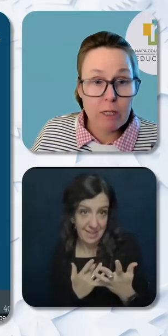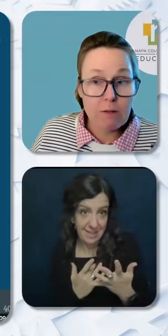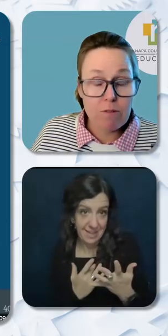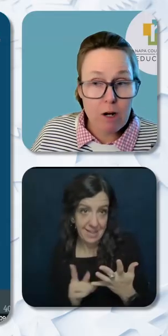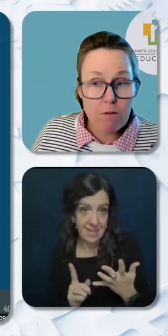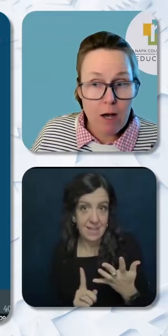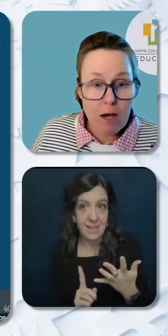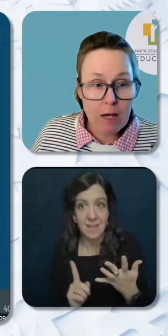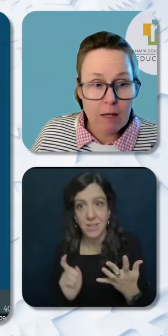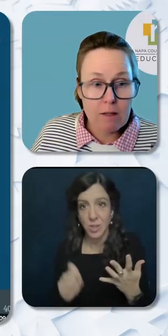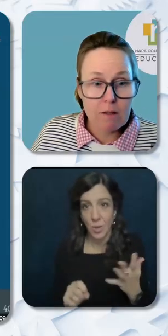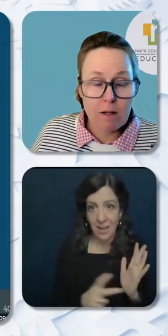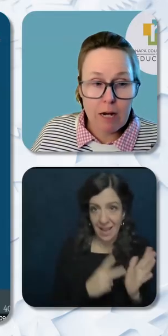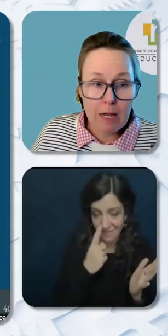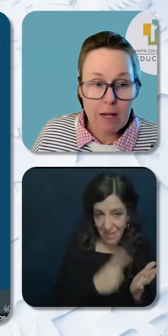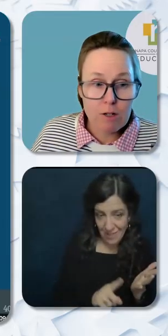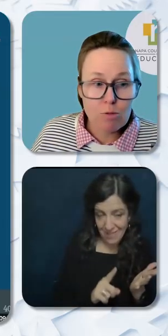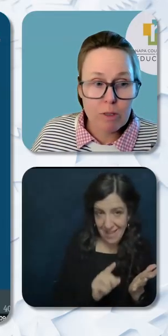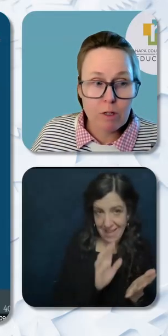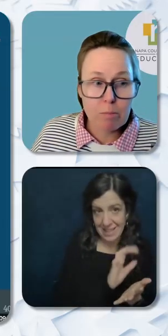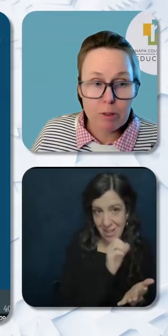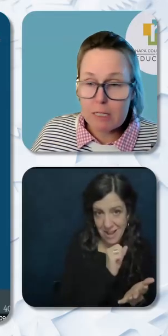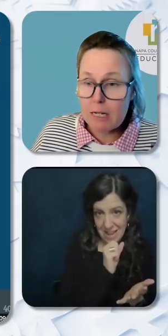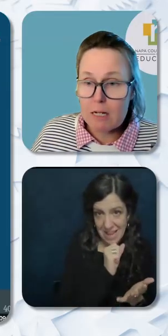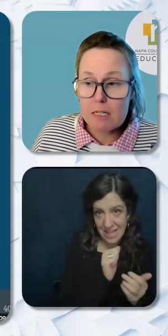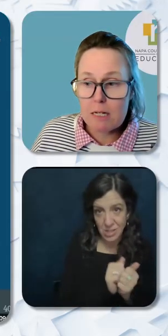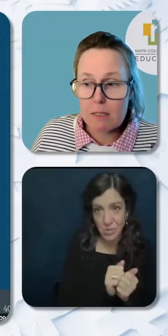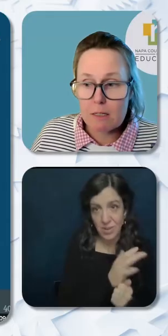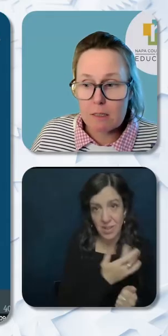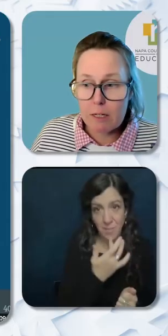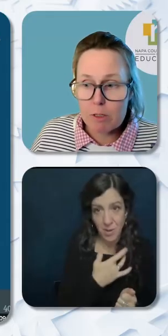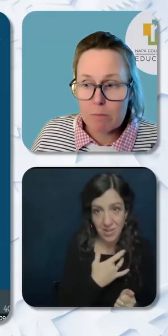So that we can verify their age with their birthdate and the date that the